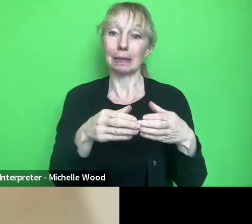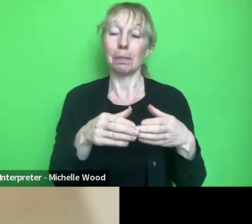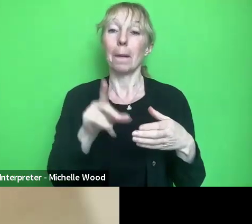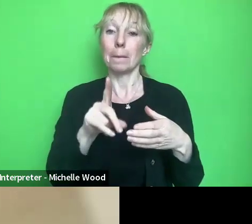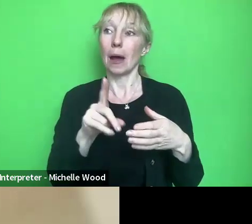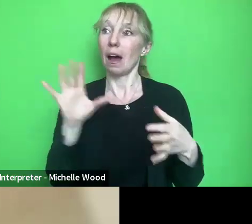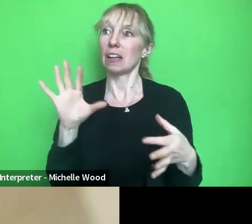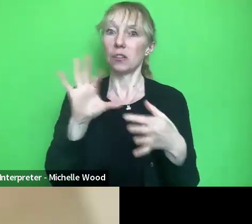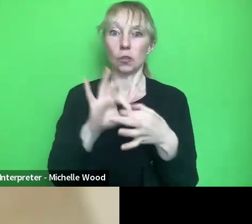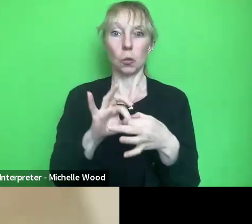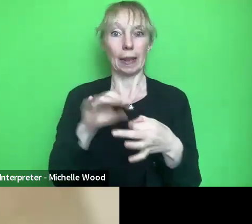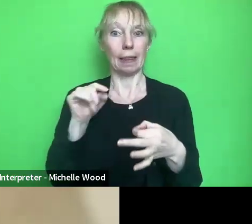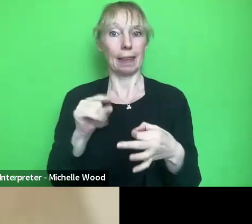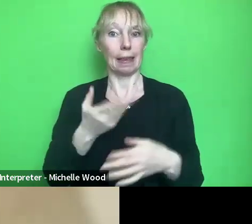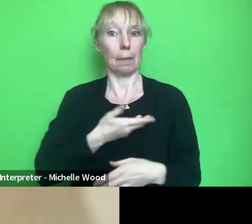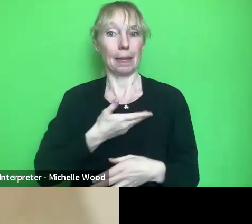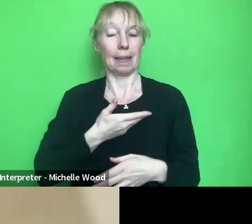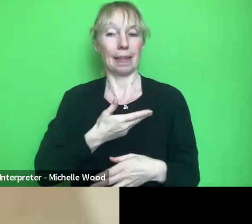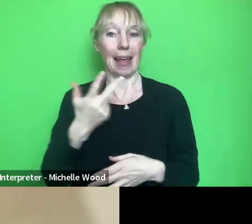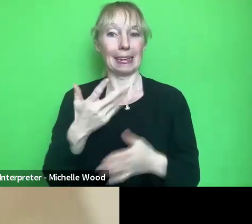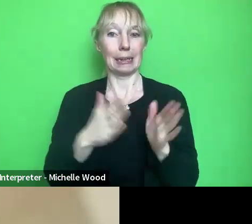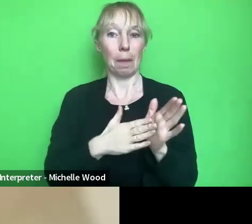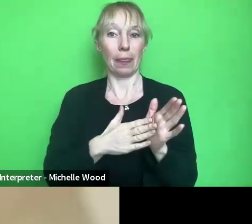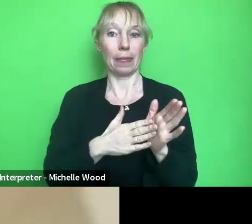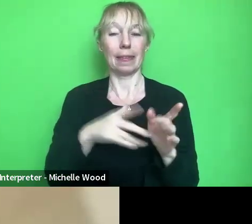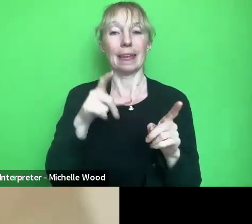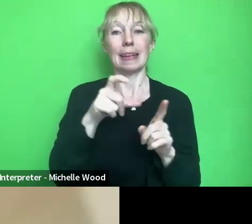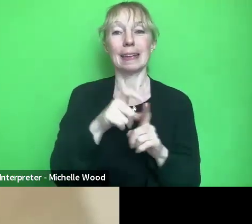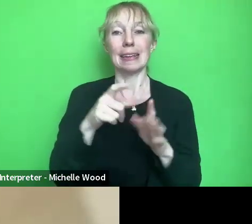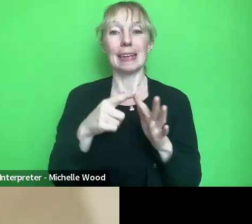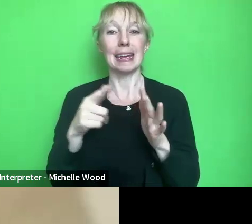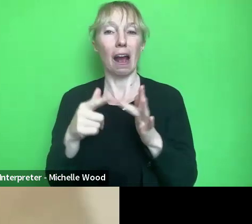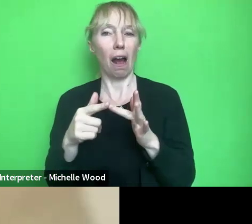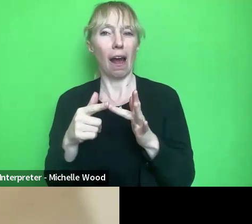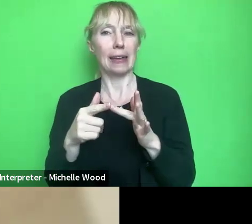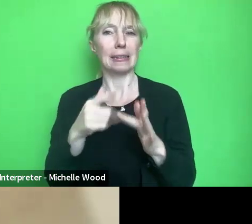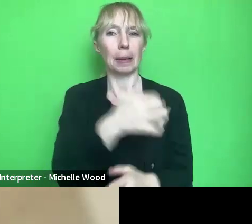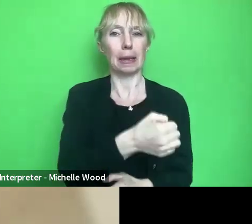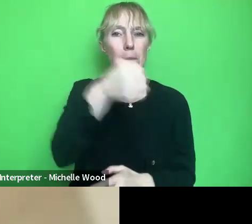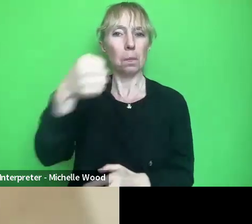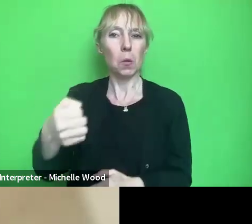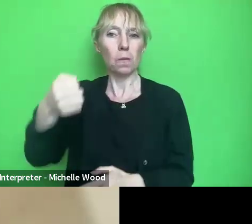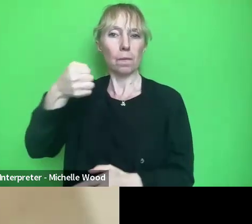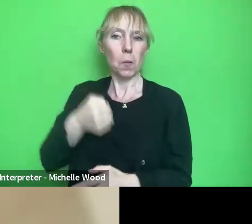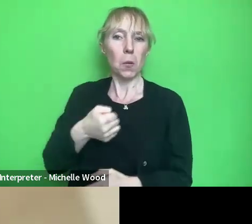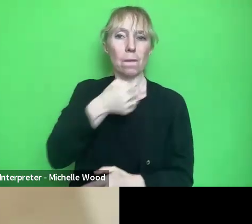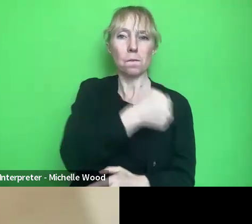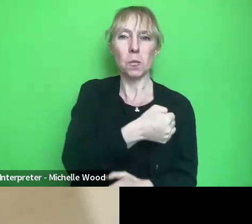18 months ago DEI has sat within different areas of people and culture. We've sort of moved around